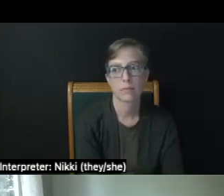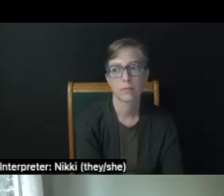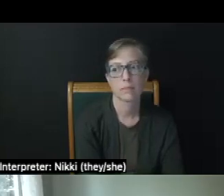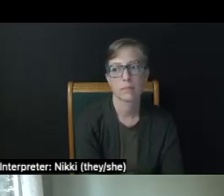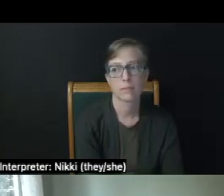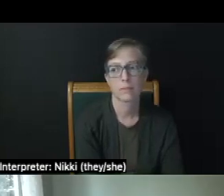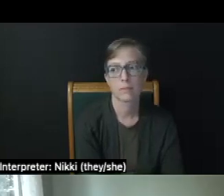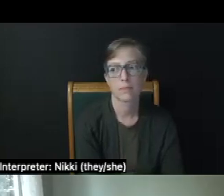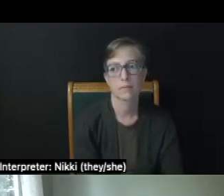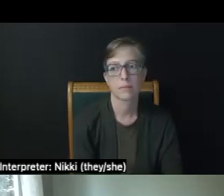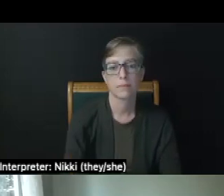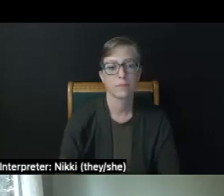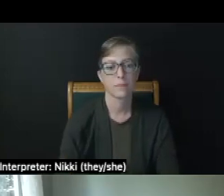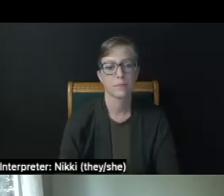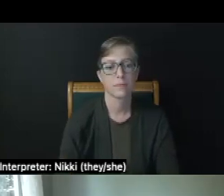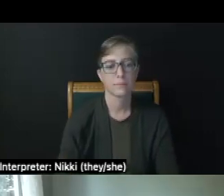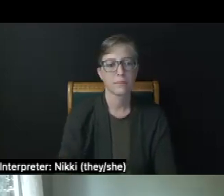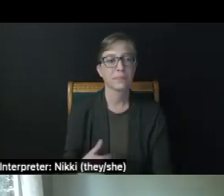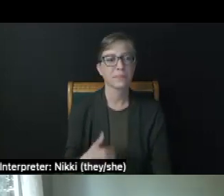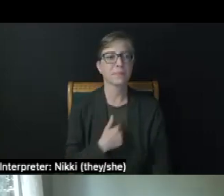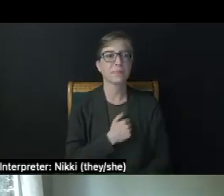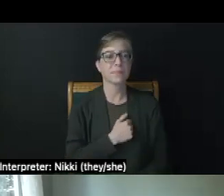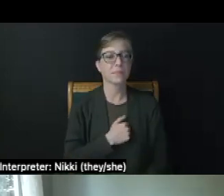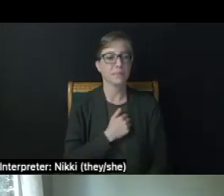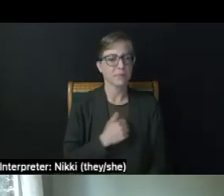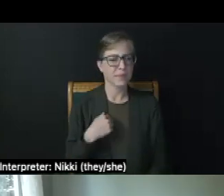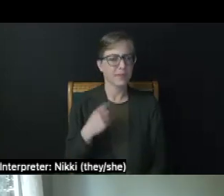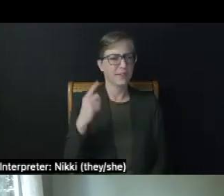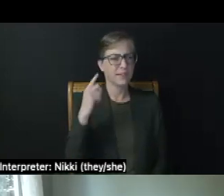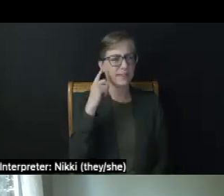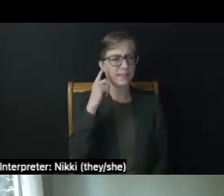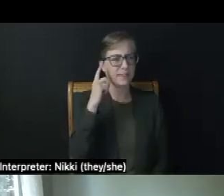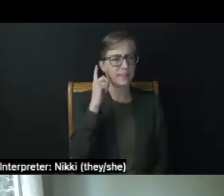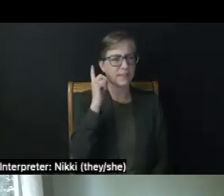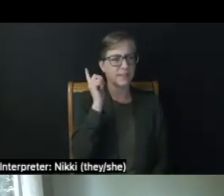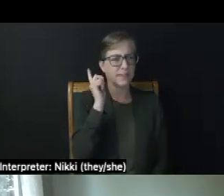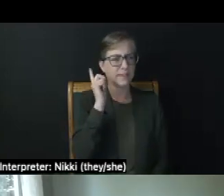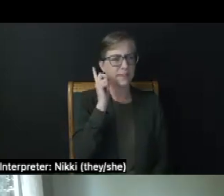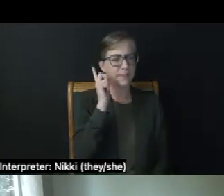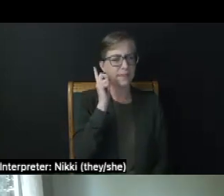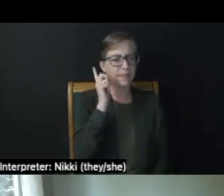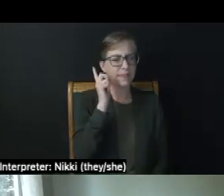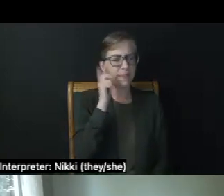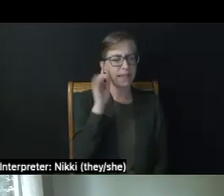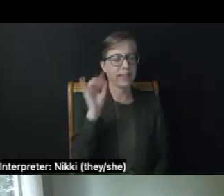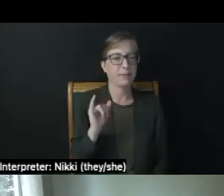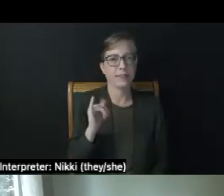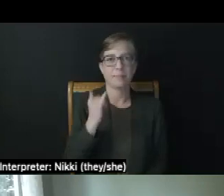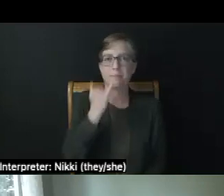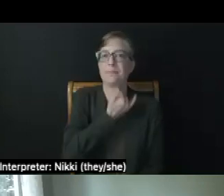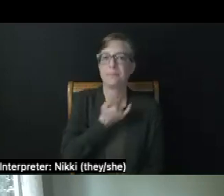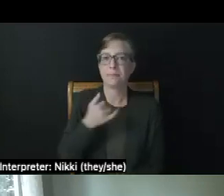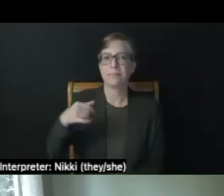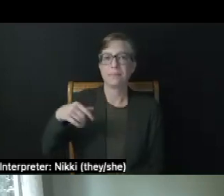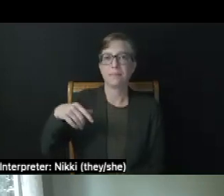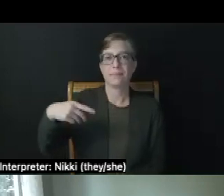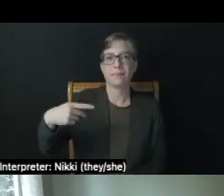I apologize. I think it was a play malfunction when we were showing the video.